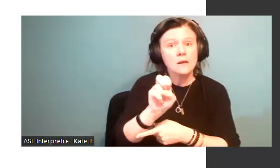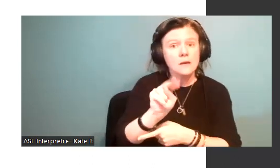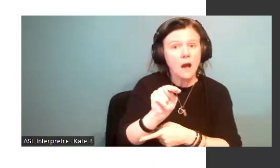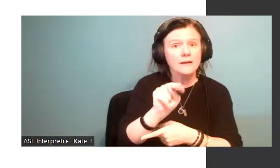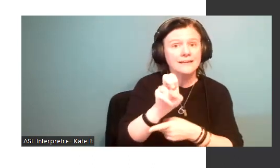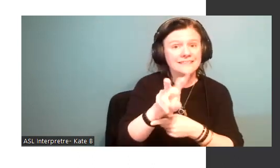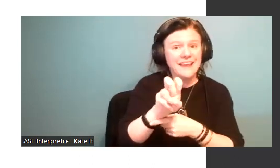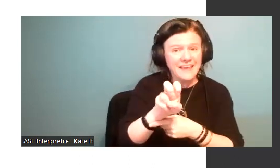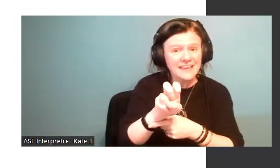benefits?